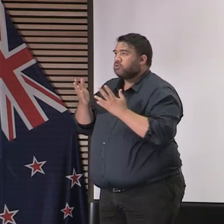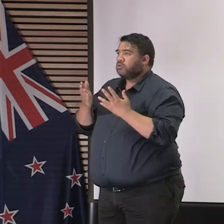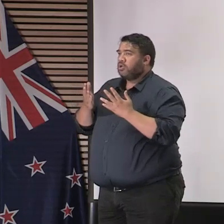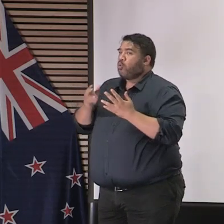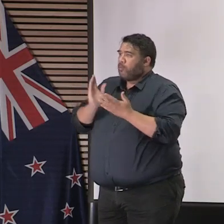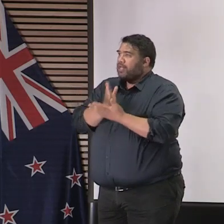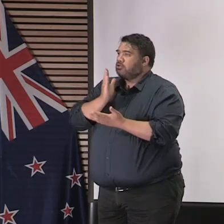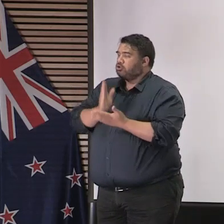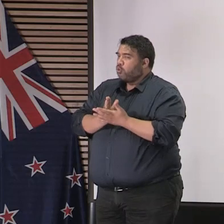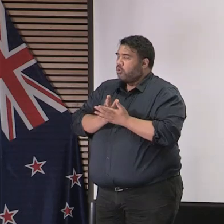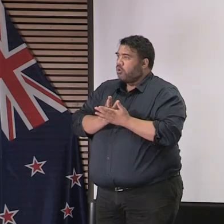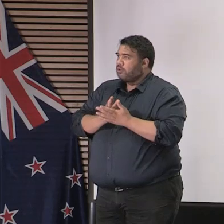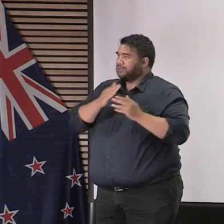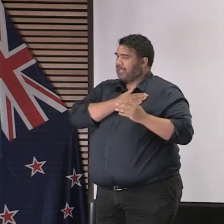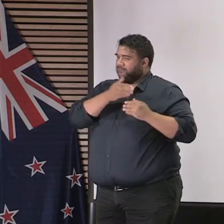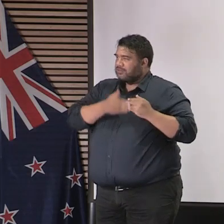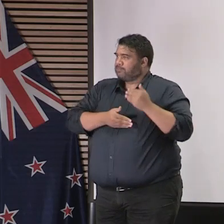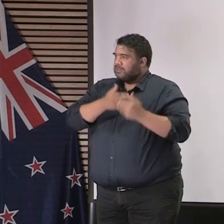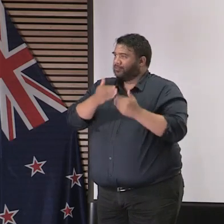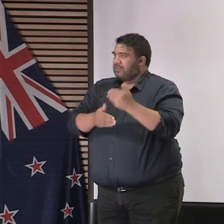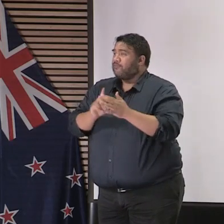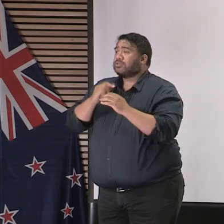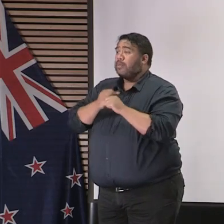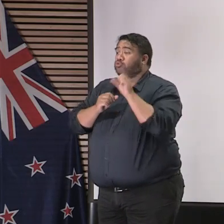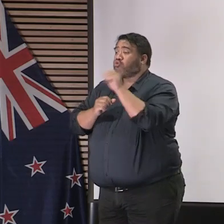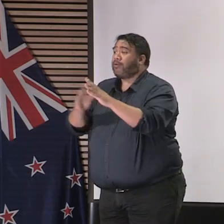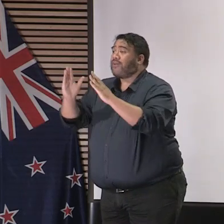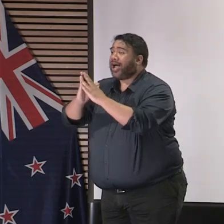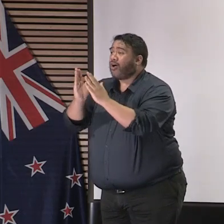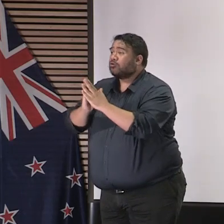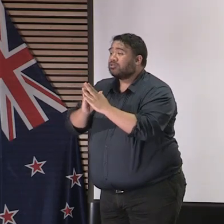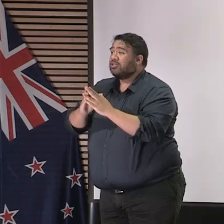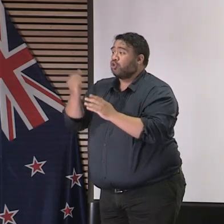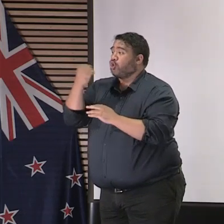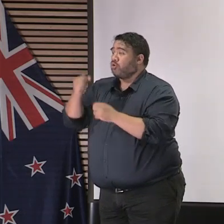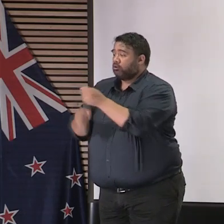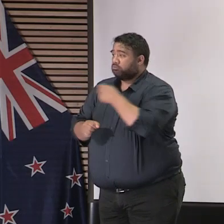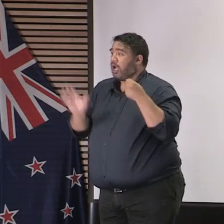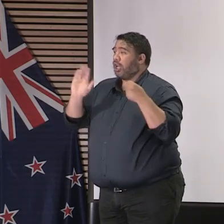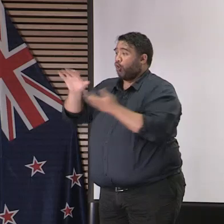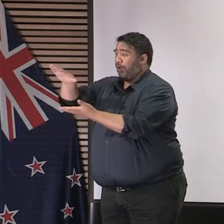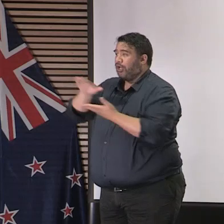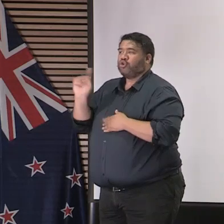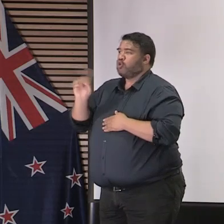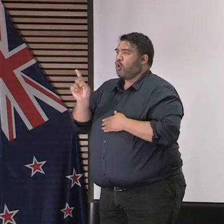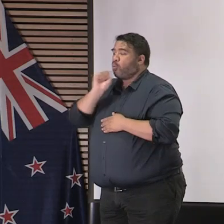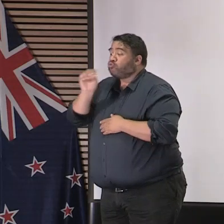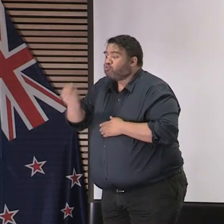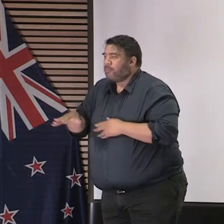the packs together are kept safe. When the material arrives it will be delivered contactless as you would get if you were ordering something